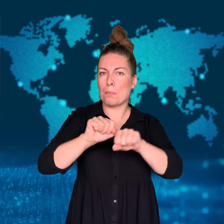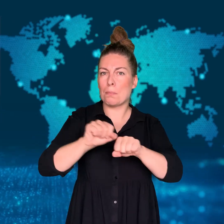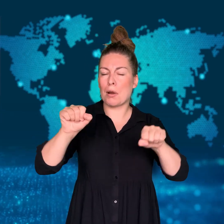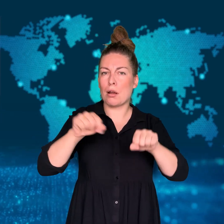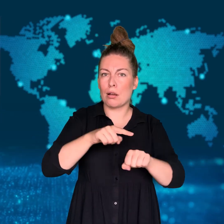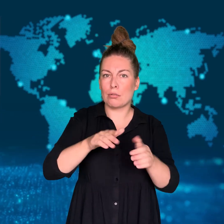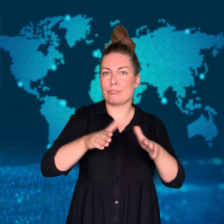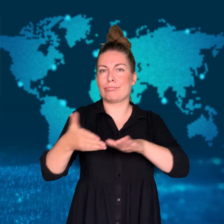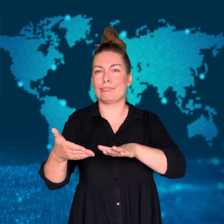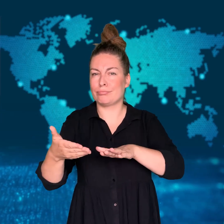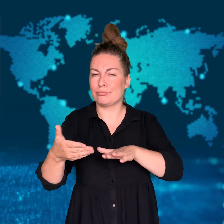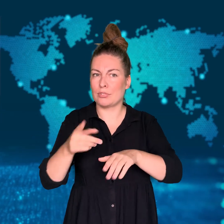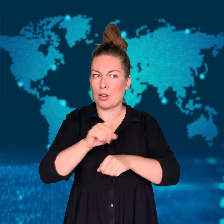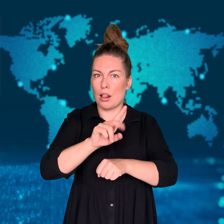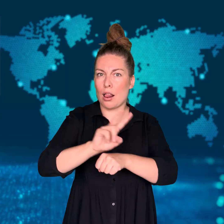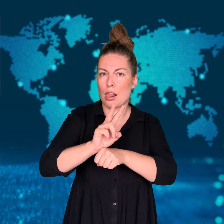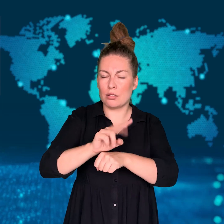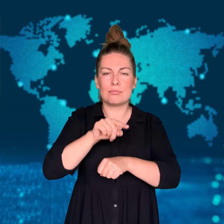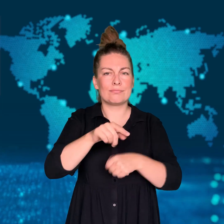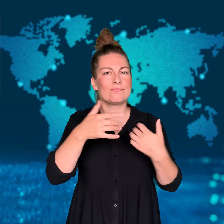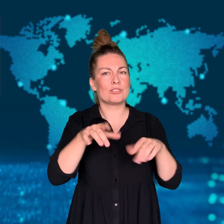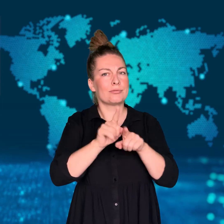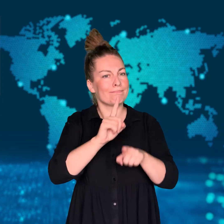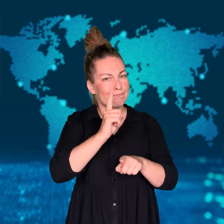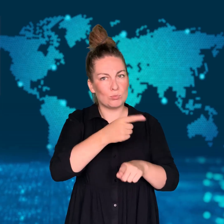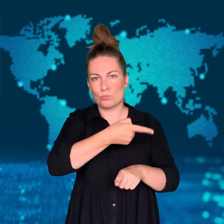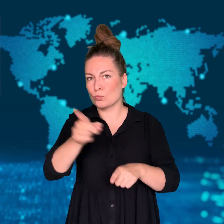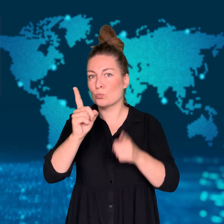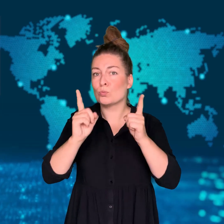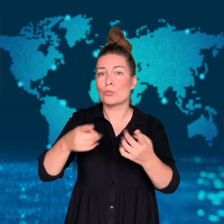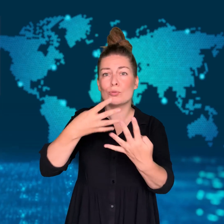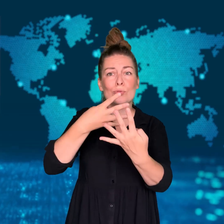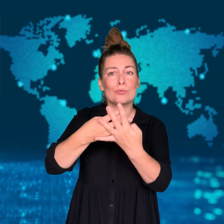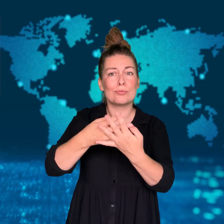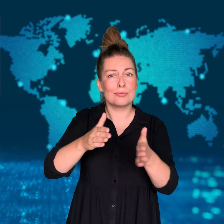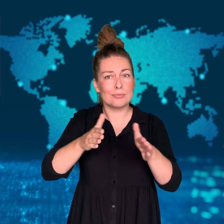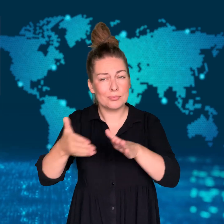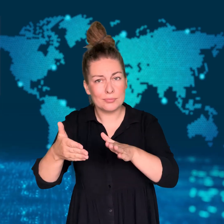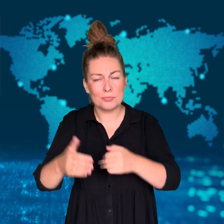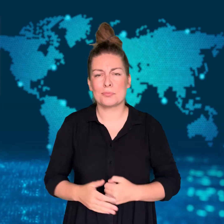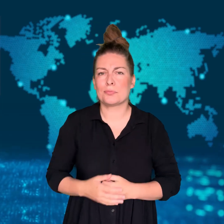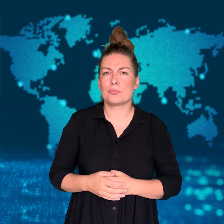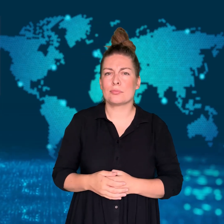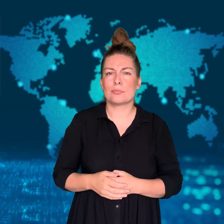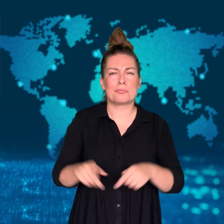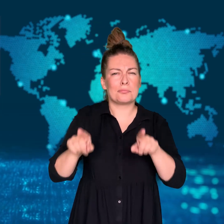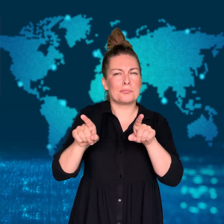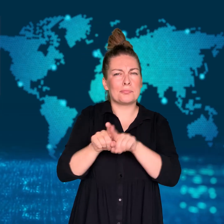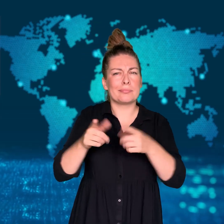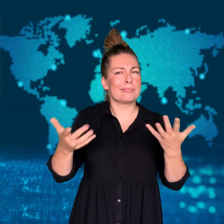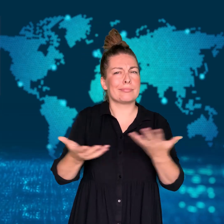He was responsible for the murder and torture of